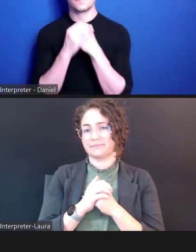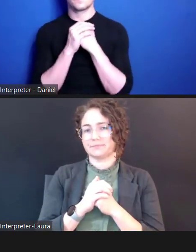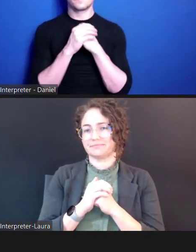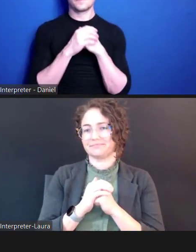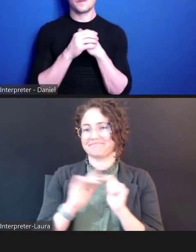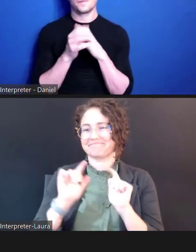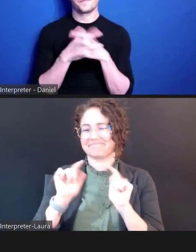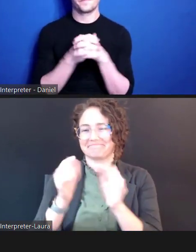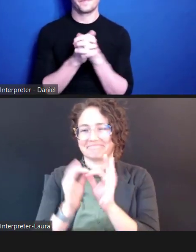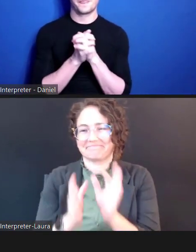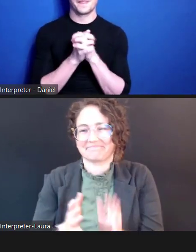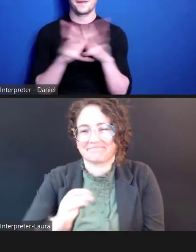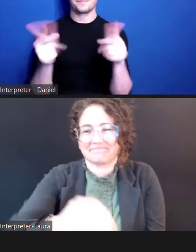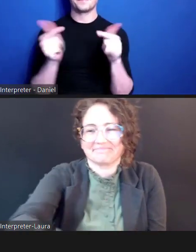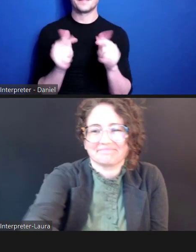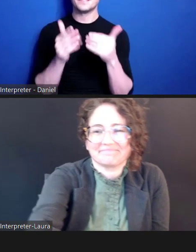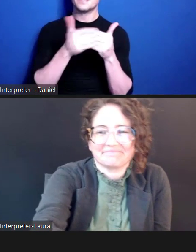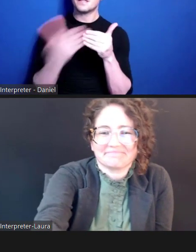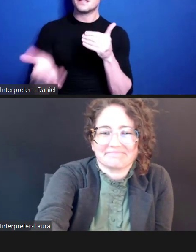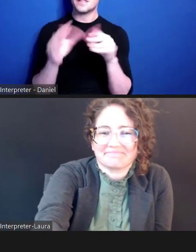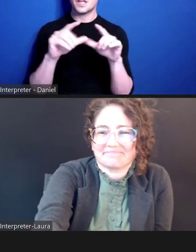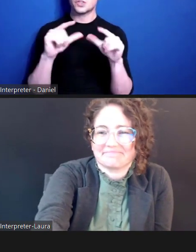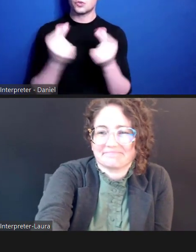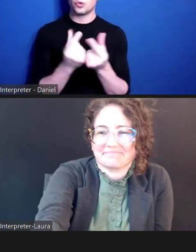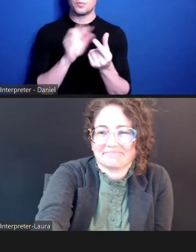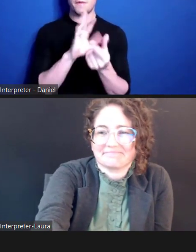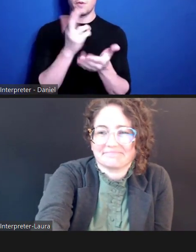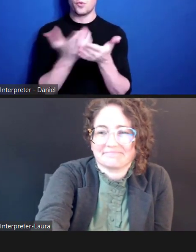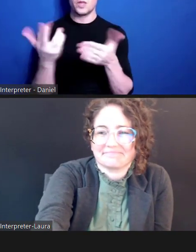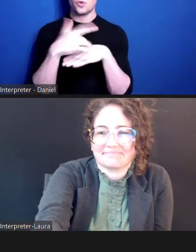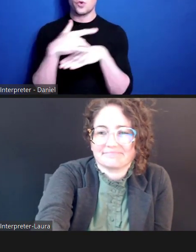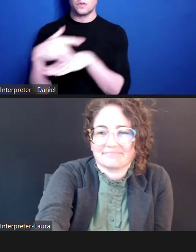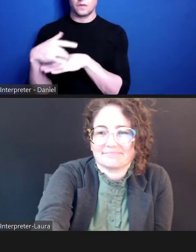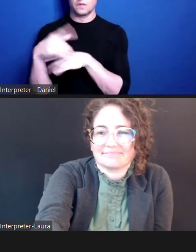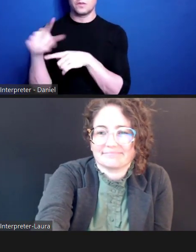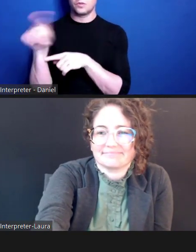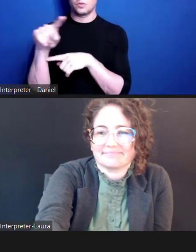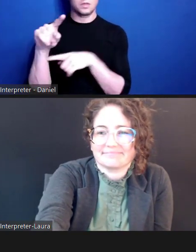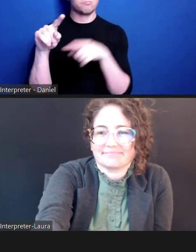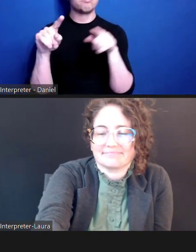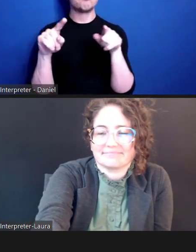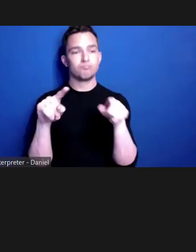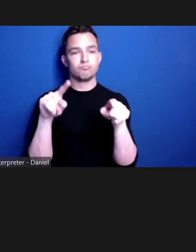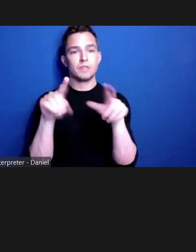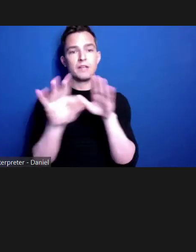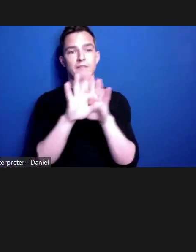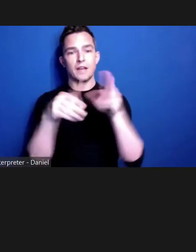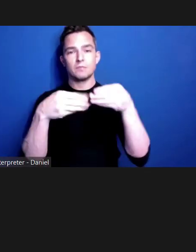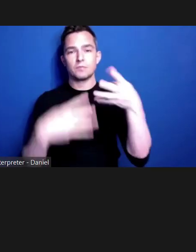In the next group of resources, you can find where you can access training.